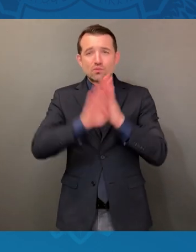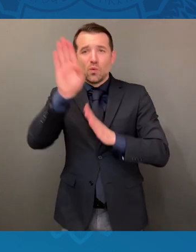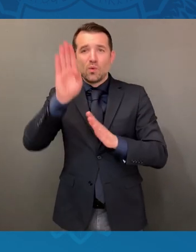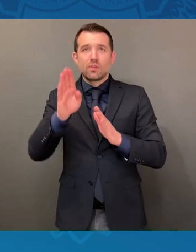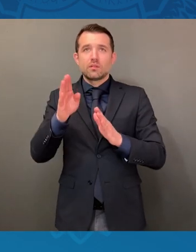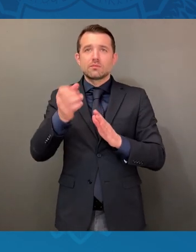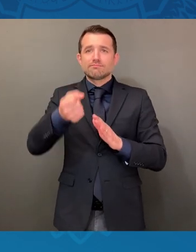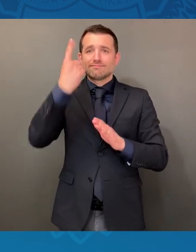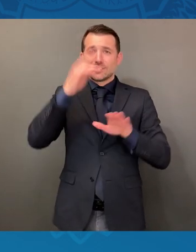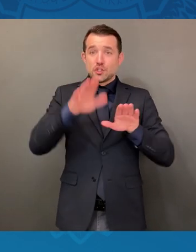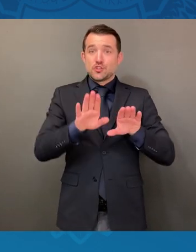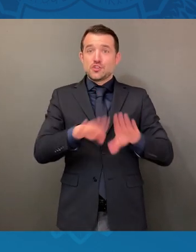So we are fighting to make sure.